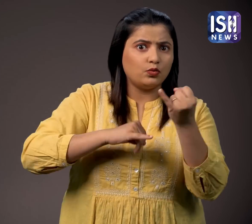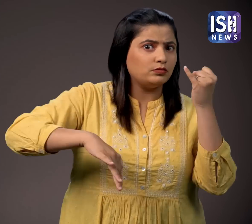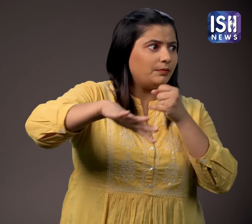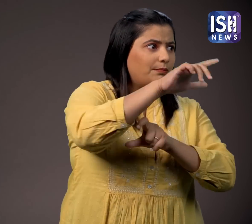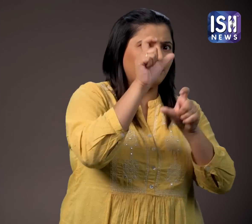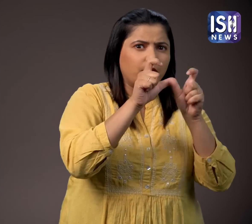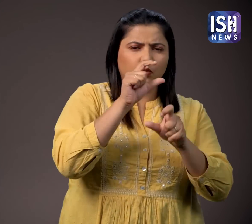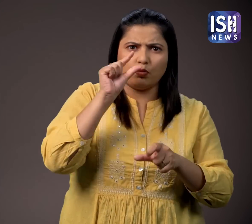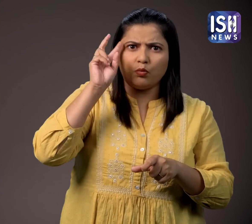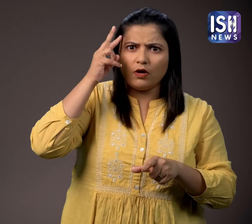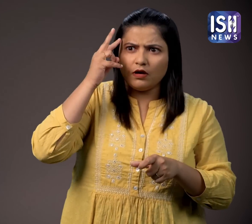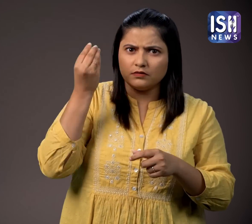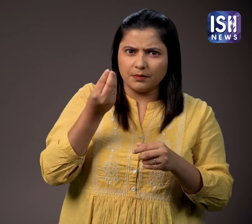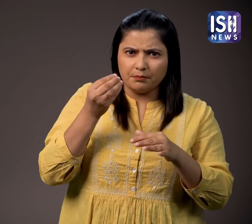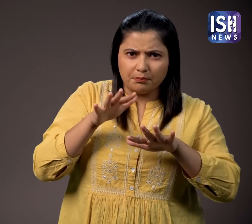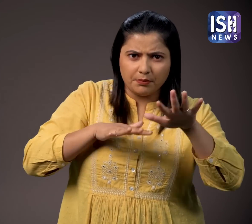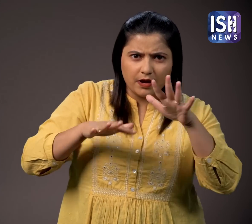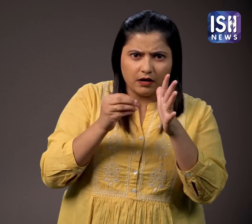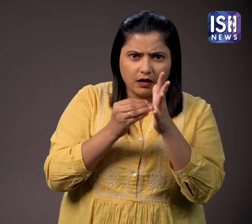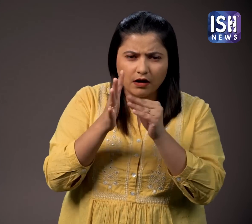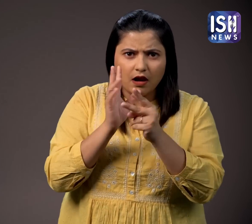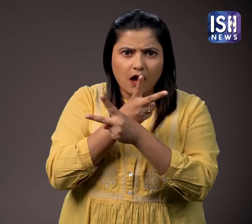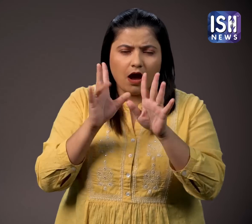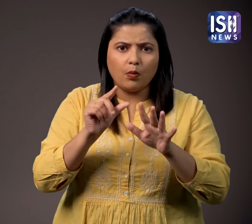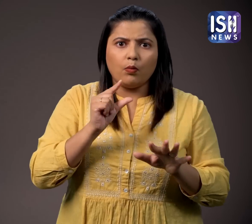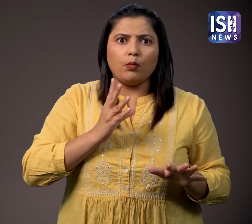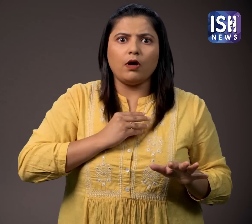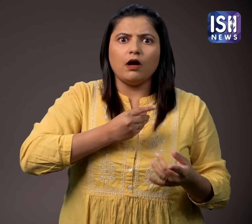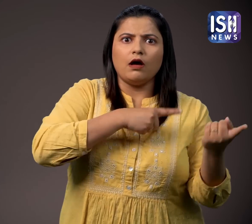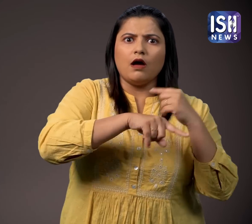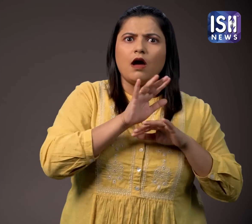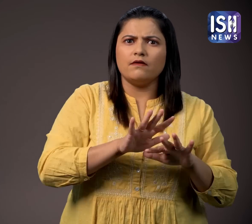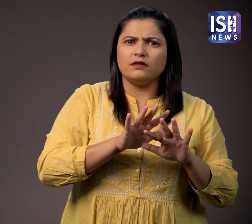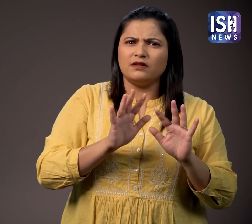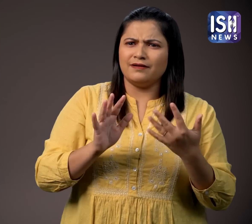People are worried if he is a spy or in India for a reason.